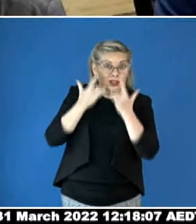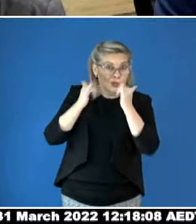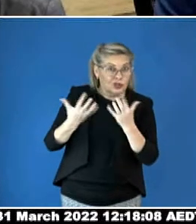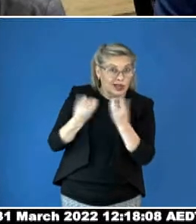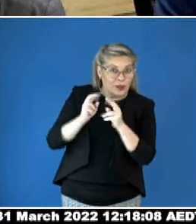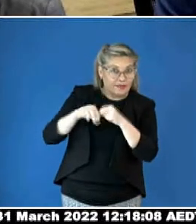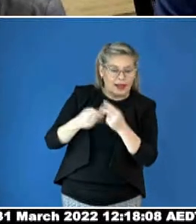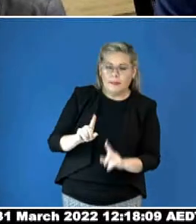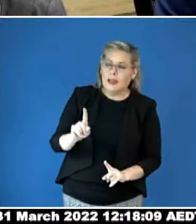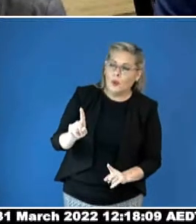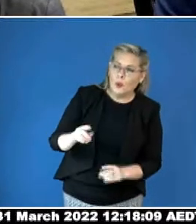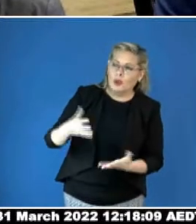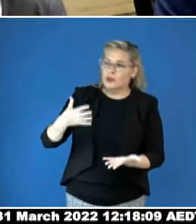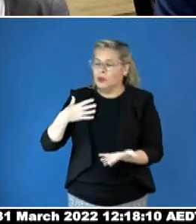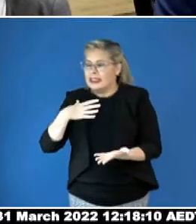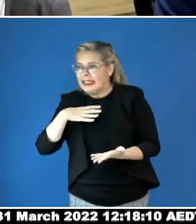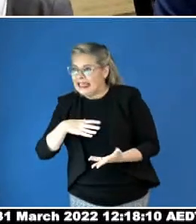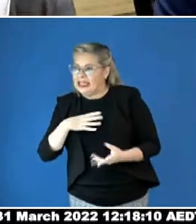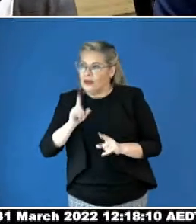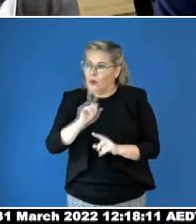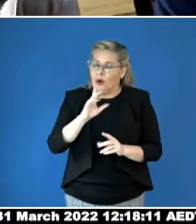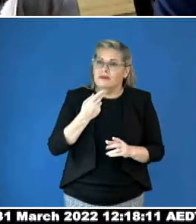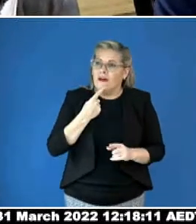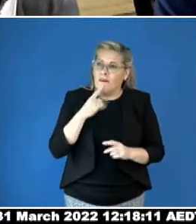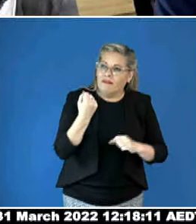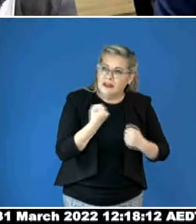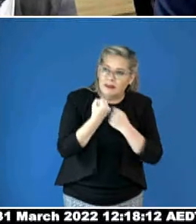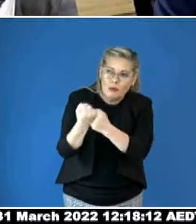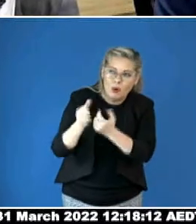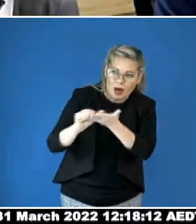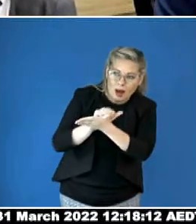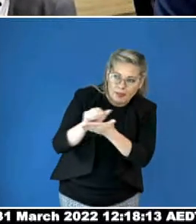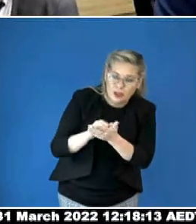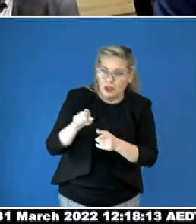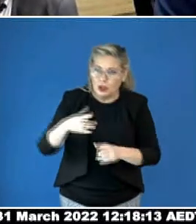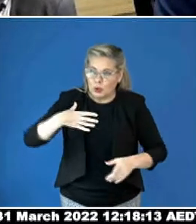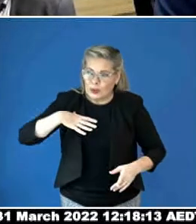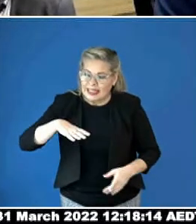No, I didn't. MS FRASER: Ms Cumming, just a couple of final questions.